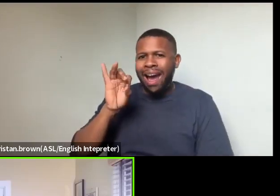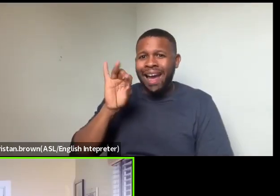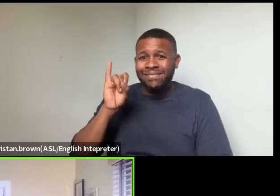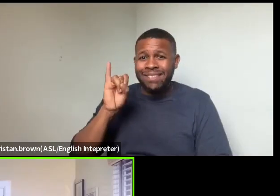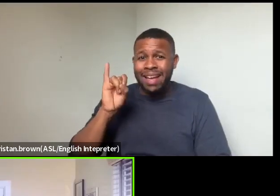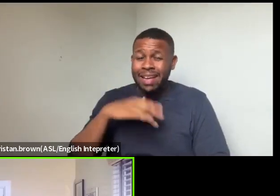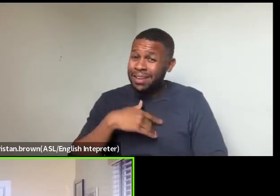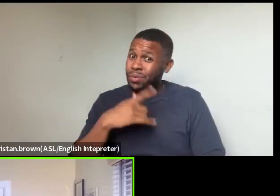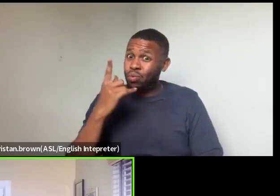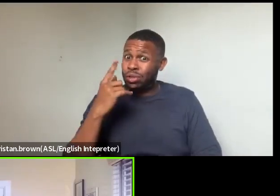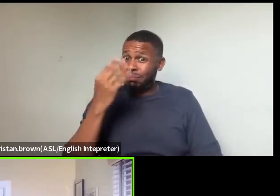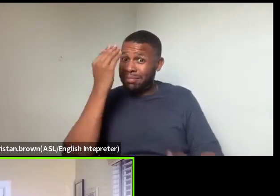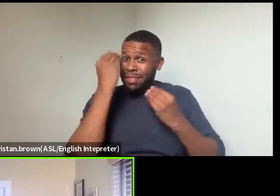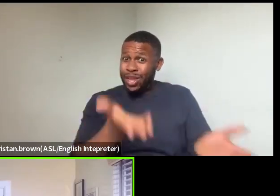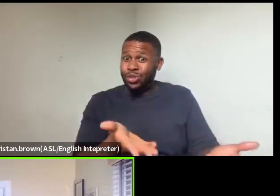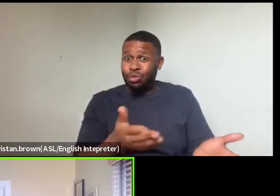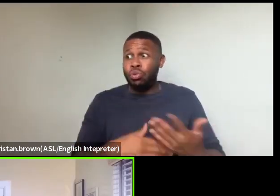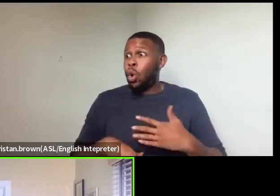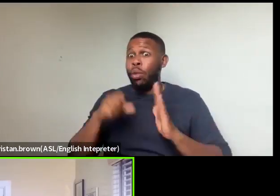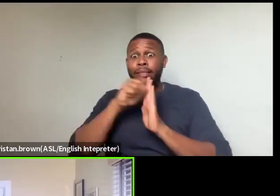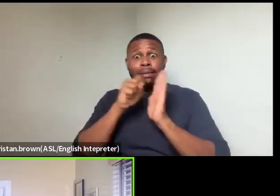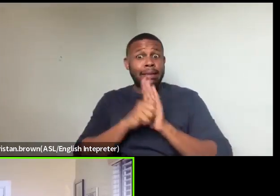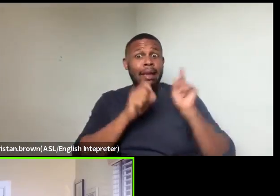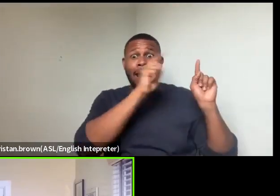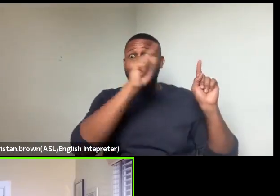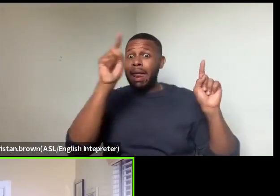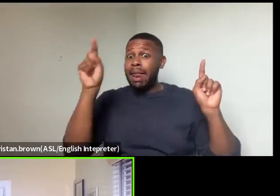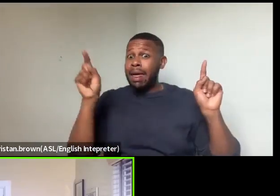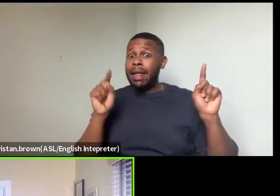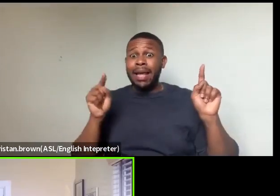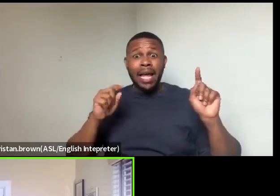a high percentage of those were concerned about more